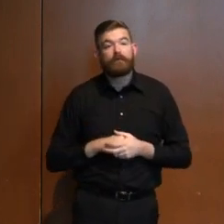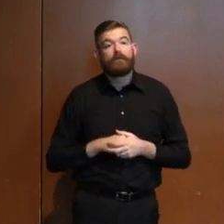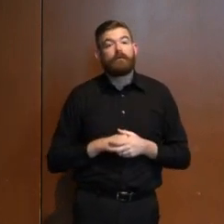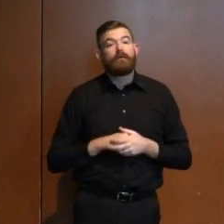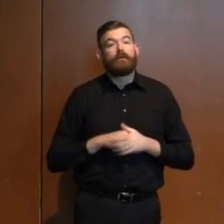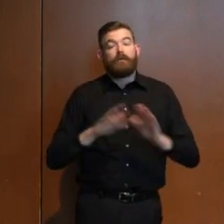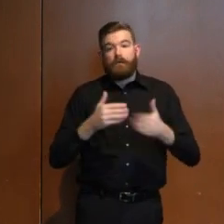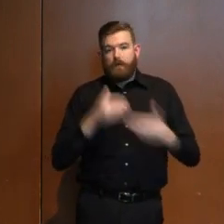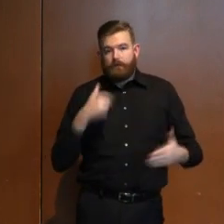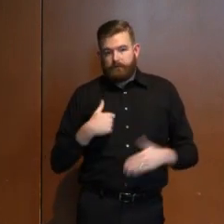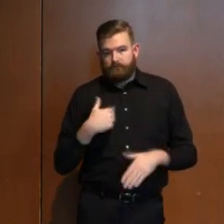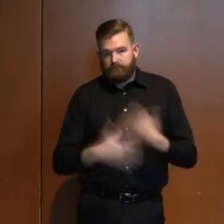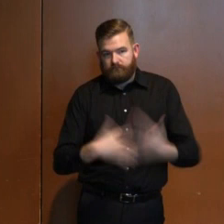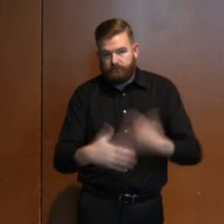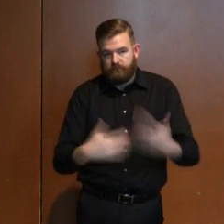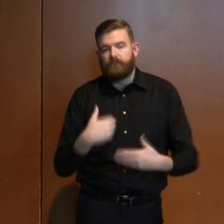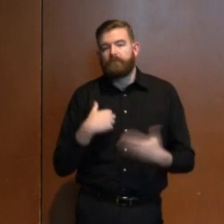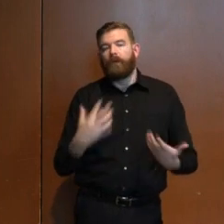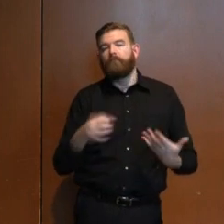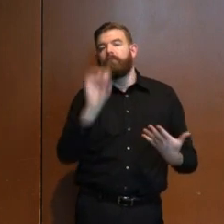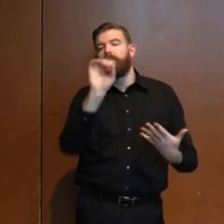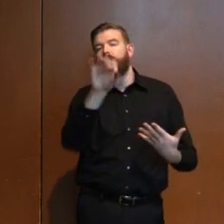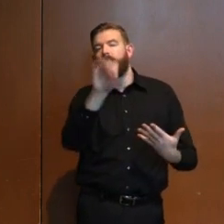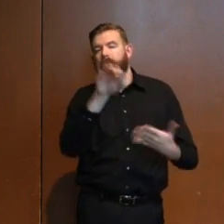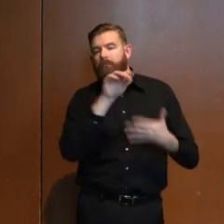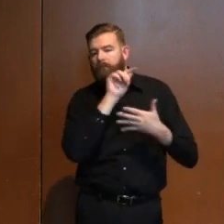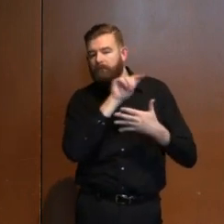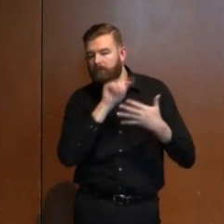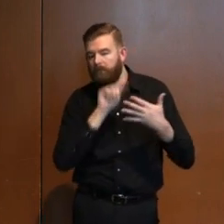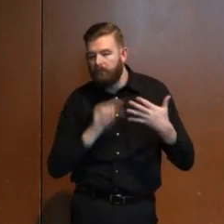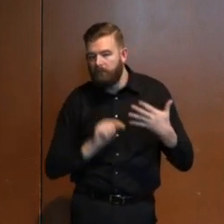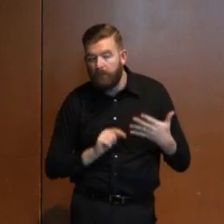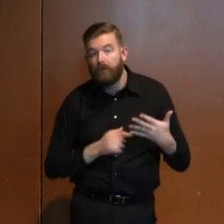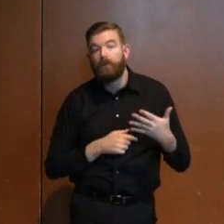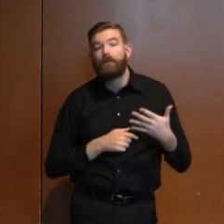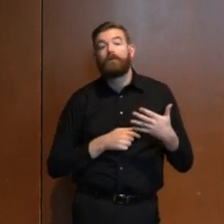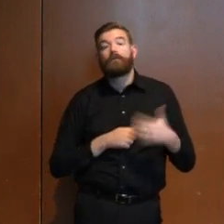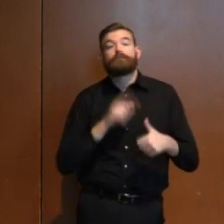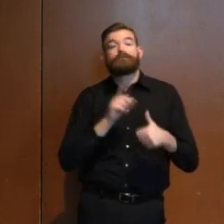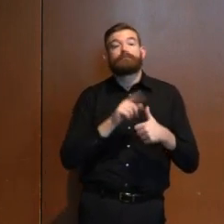STATE BACK OPEN ENTIRELY AND FULLY RUNNING AGAIN.